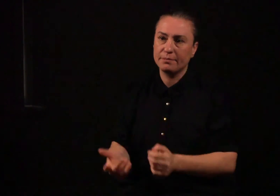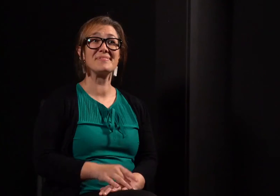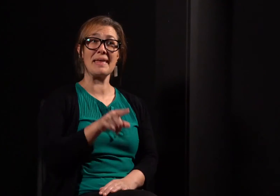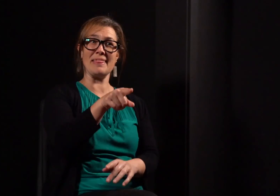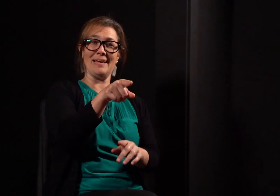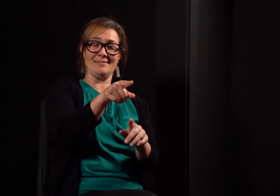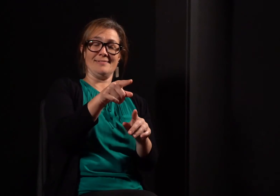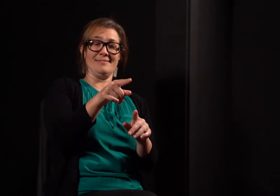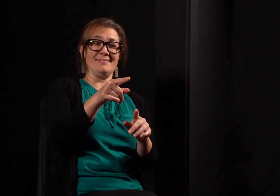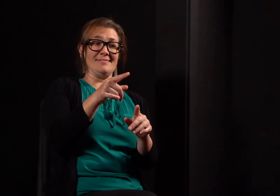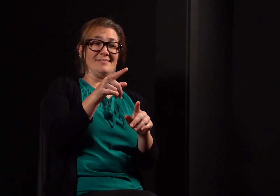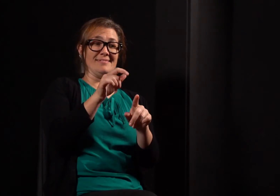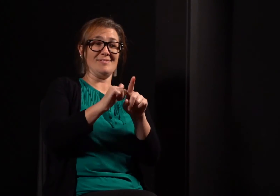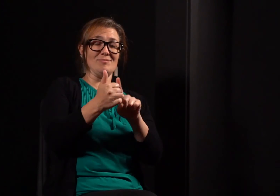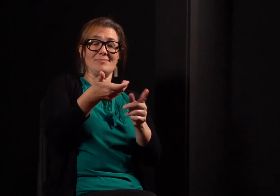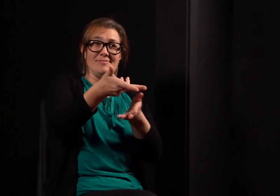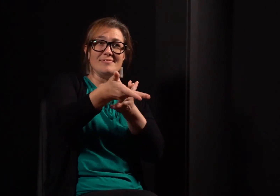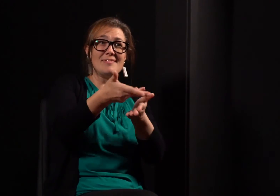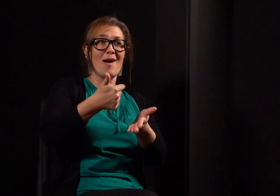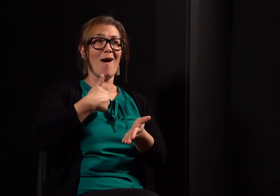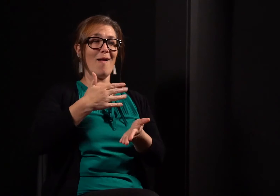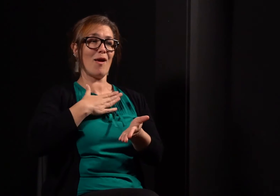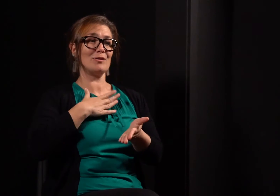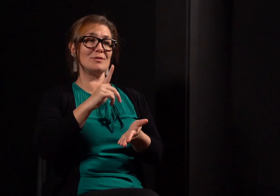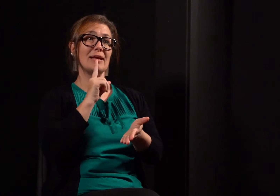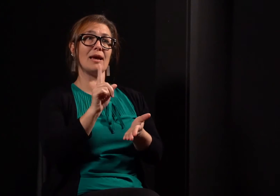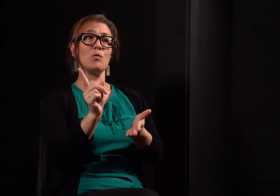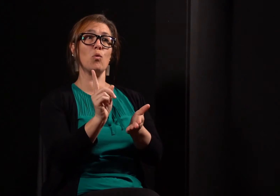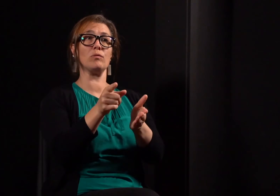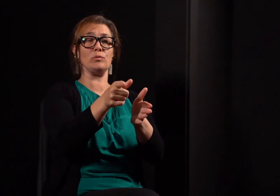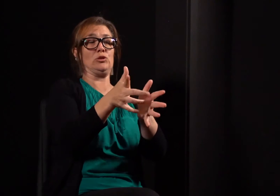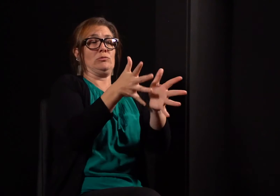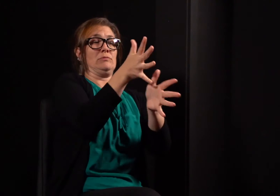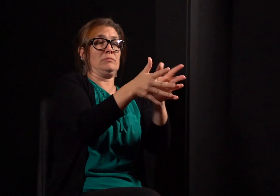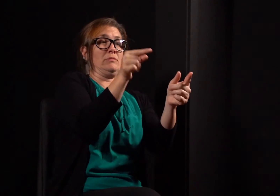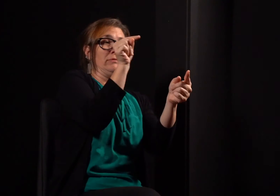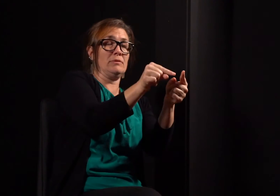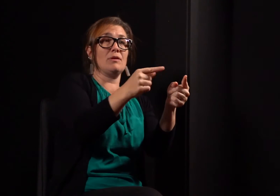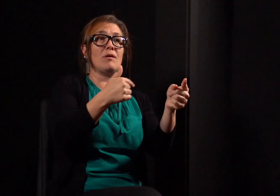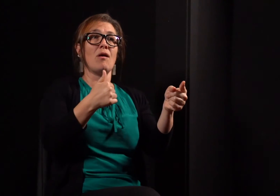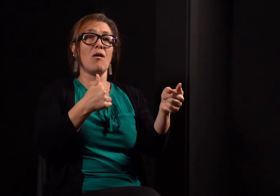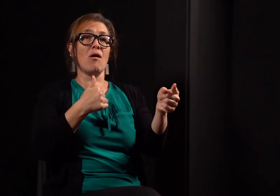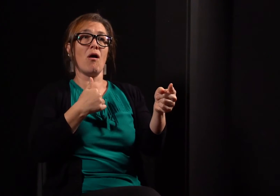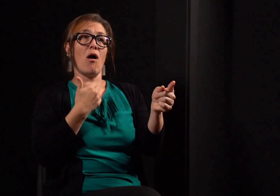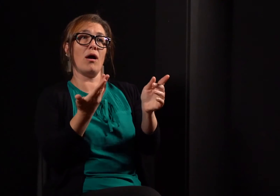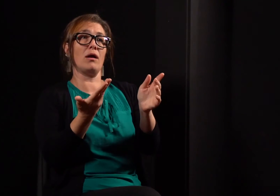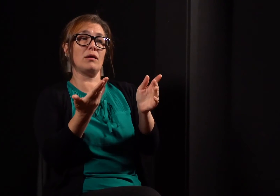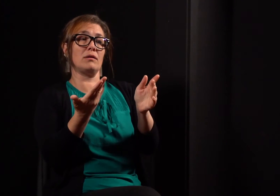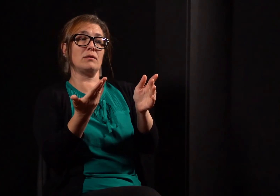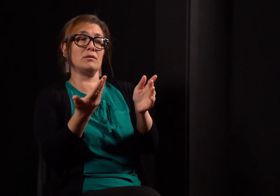so we can just get better next time we work together. What I like to do with deaf people I work with,